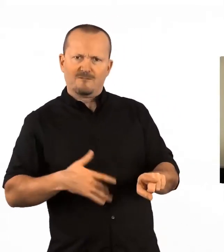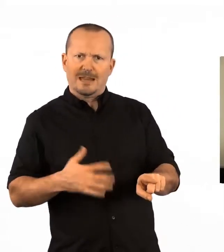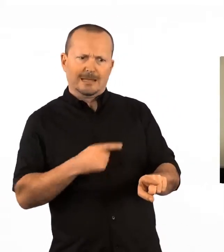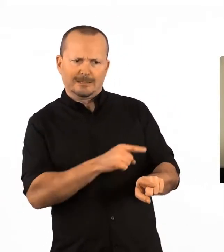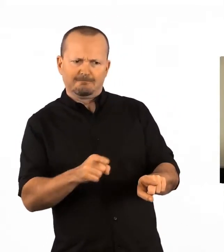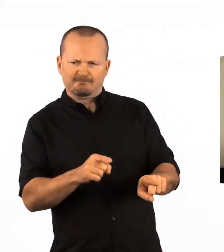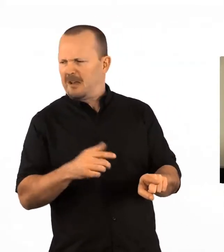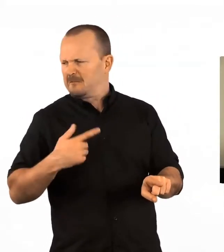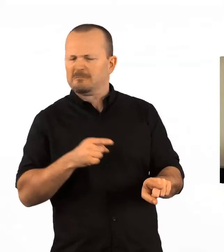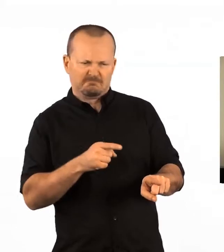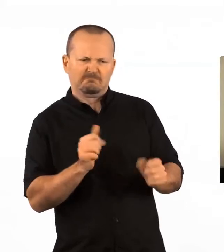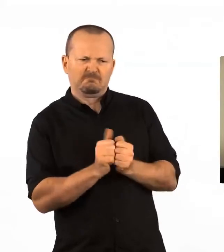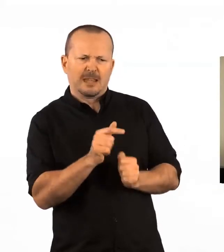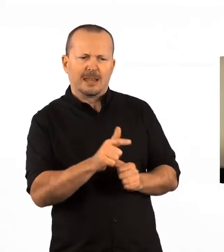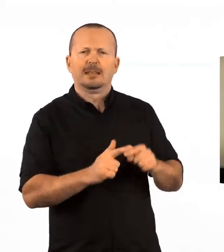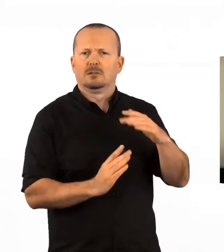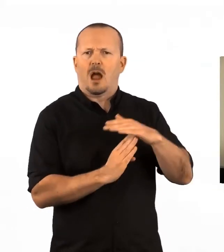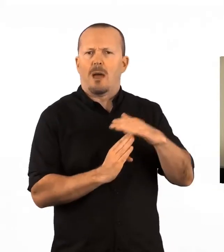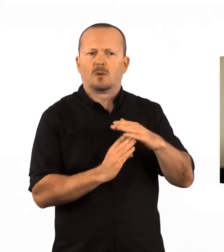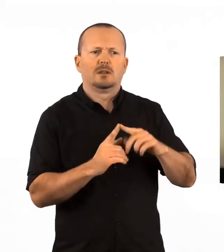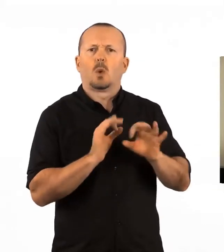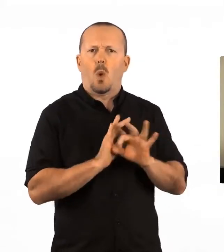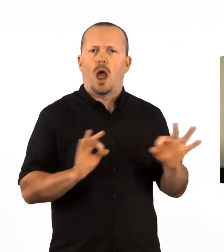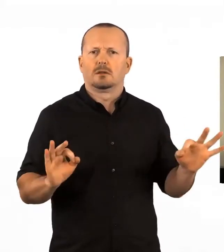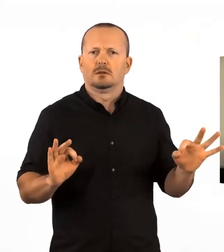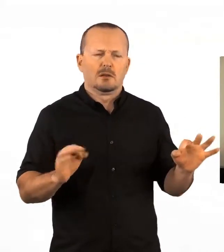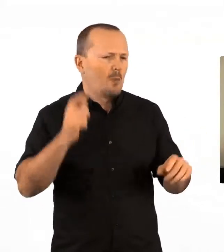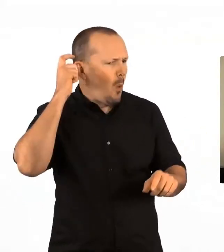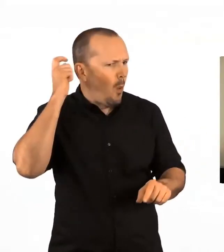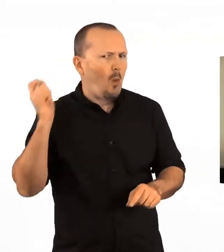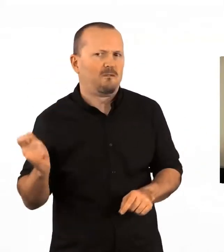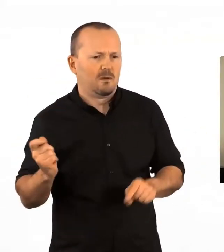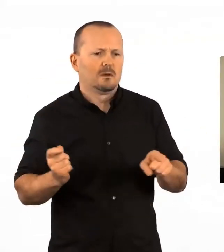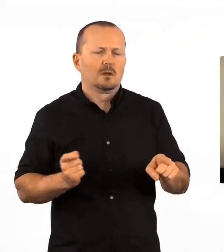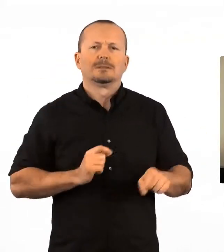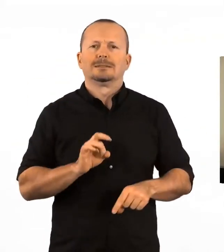and say ‘you know what, he just needs quiet.’ He needs 10 minutes where he can just sit